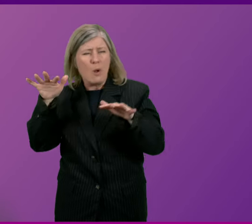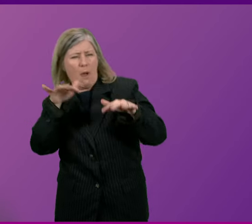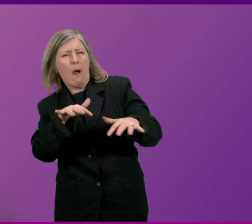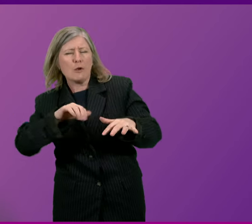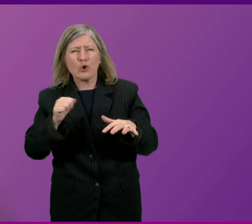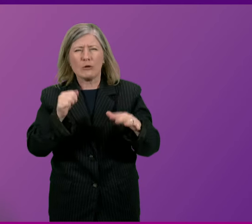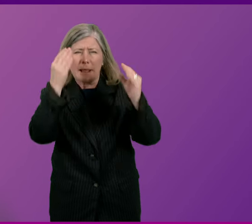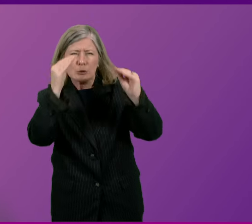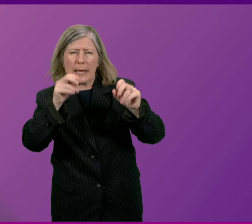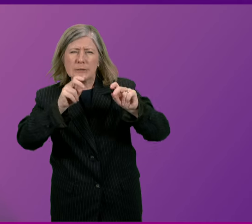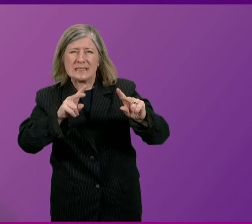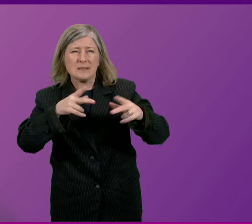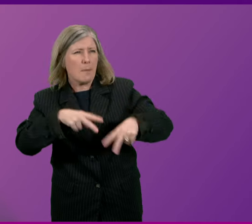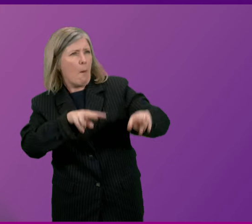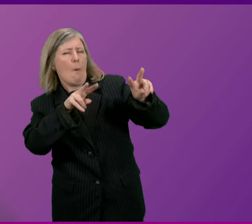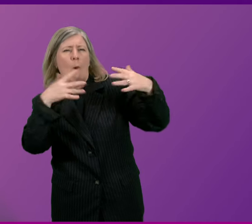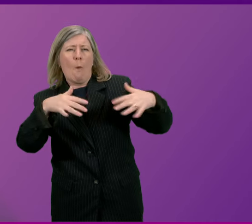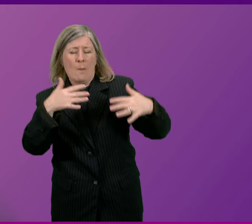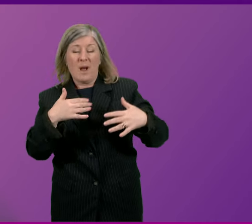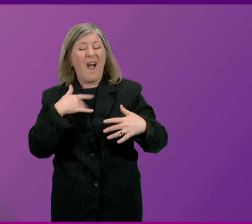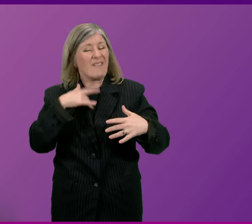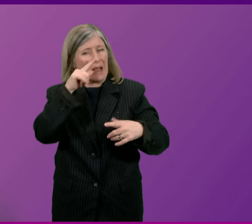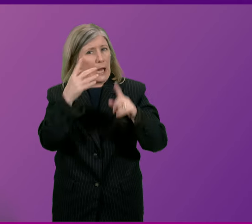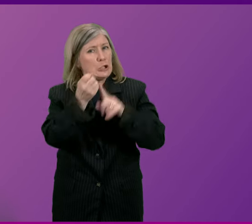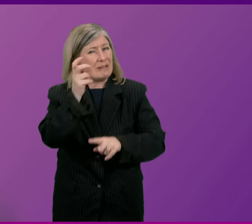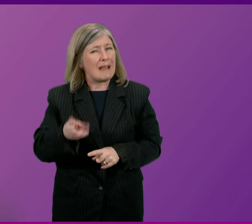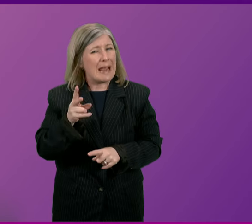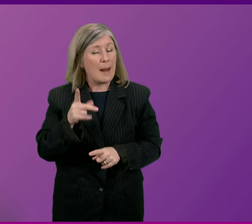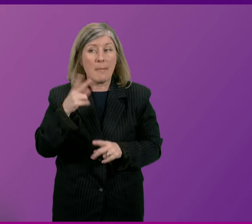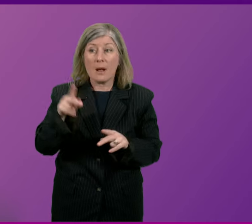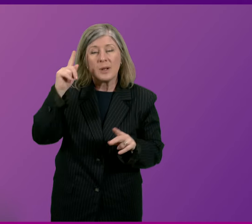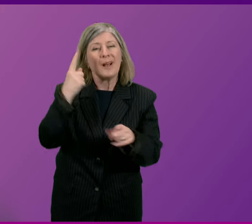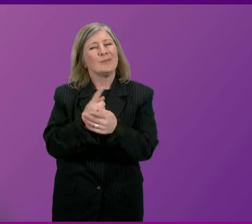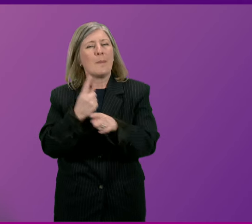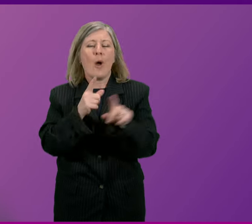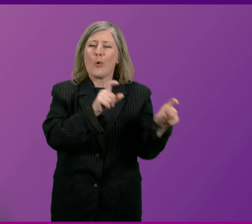can get there again, but continuity will not cut it. To give our young people the education